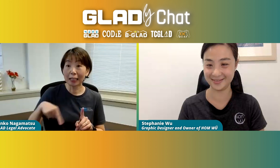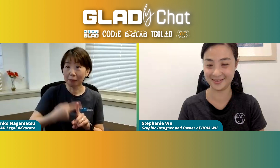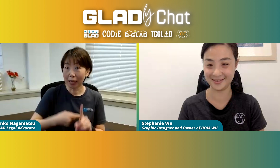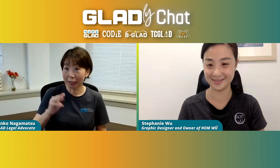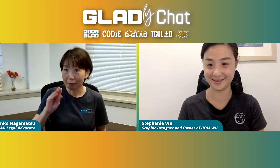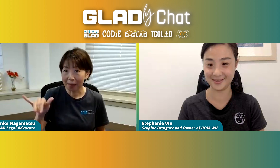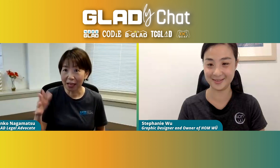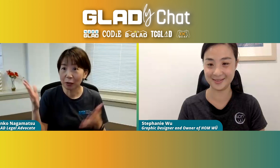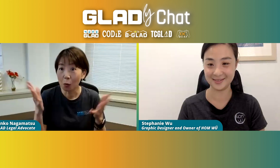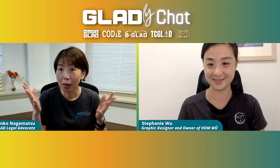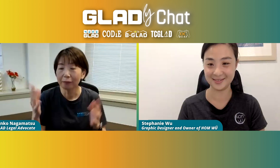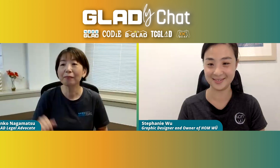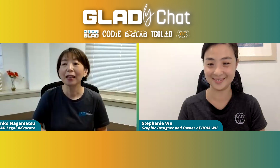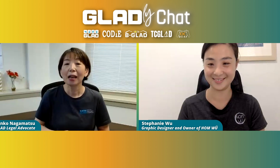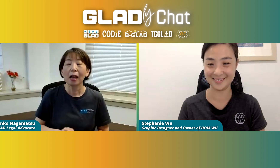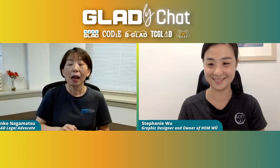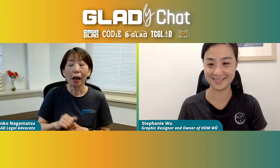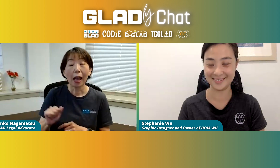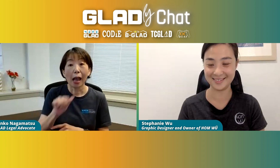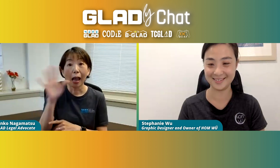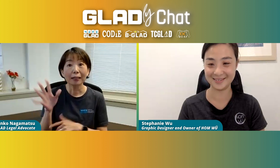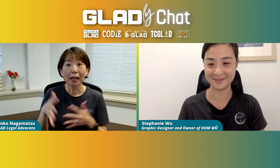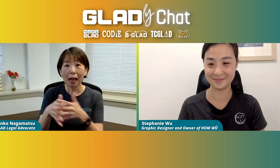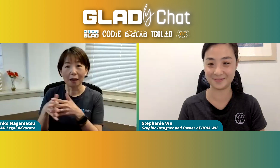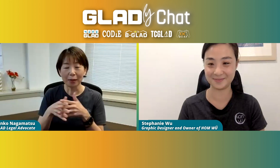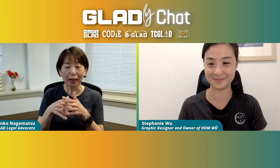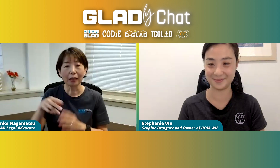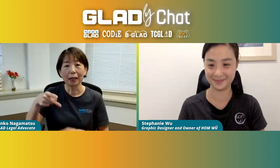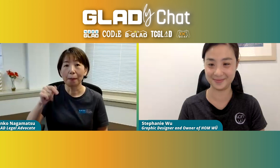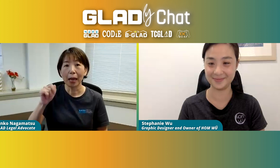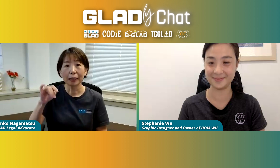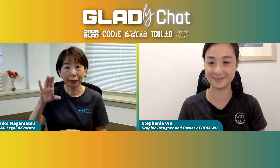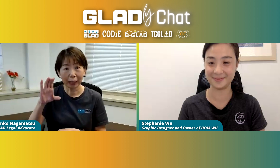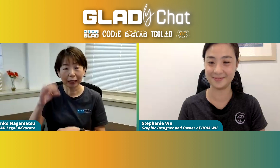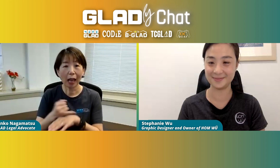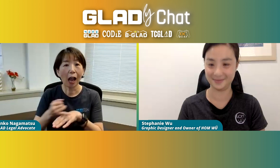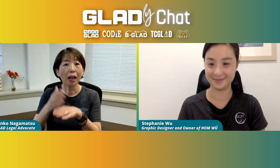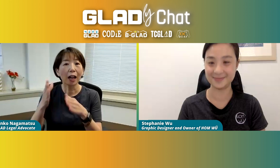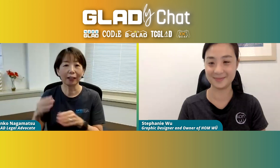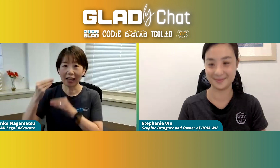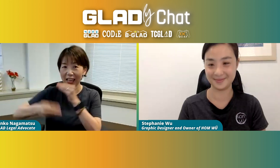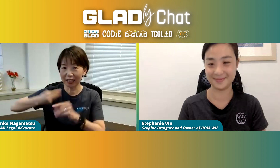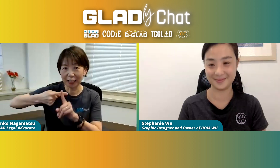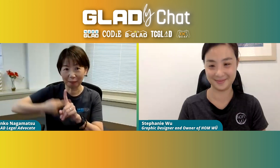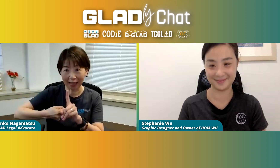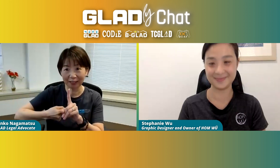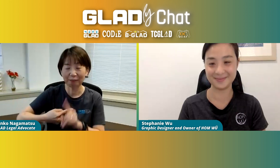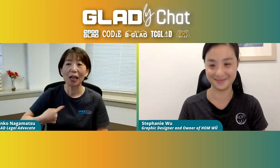What is the month of May? Asian American and Pacific Islander Heritage Month.